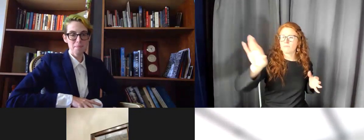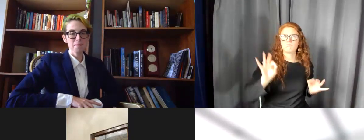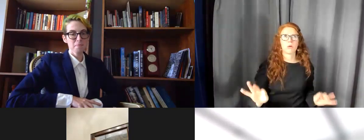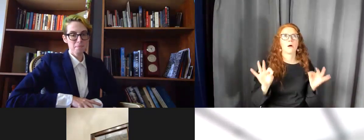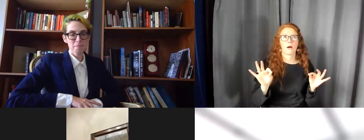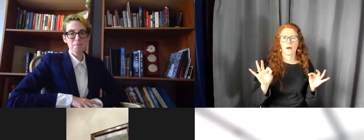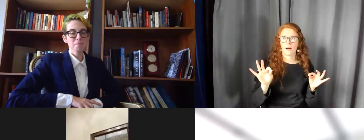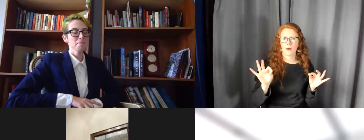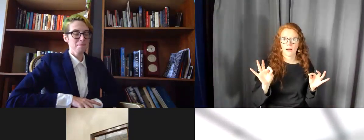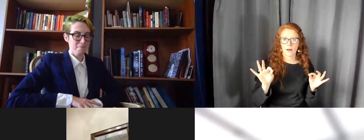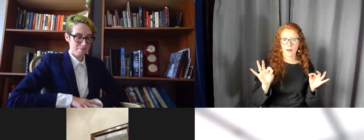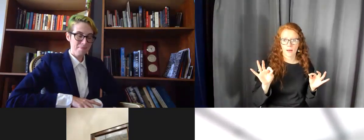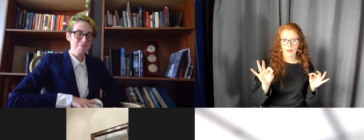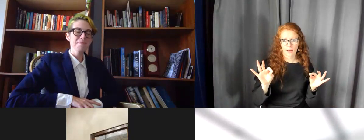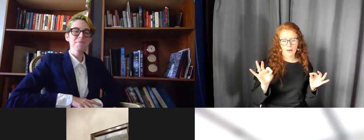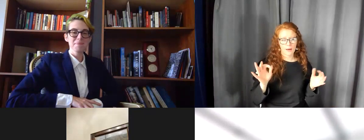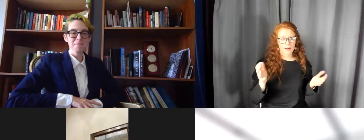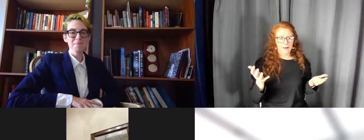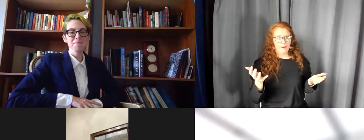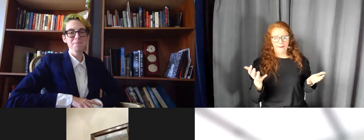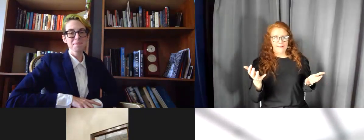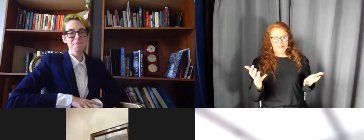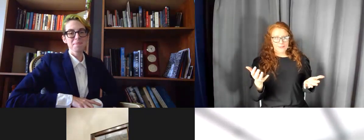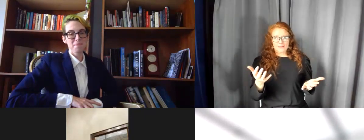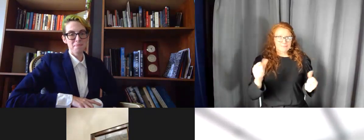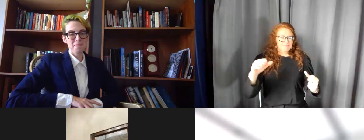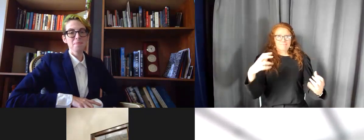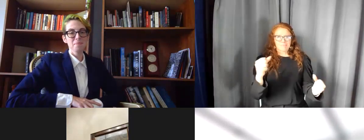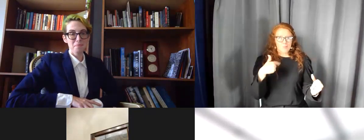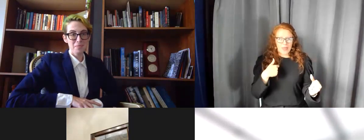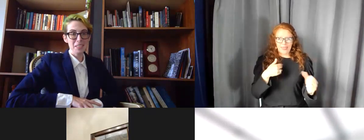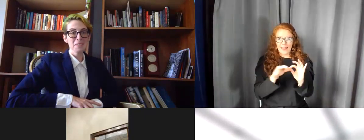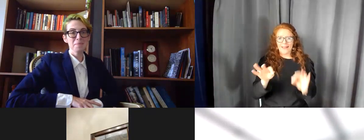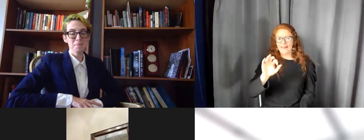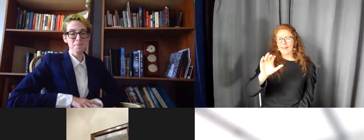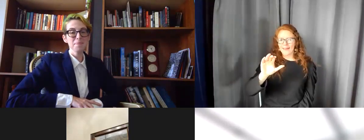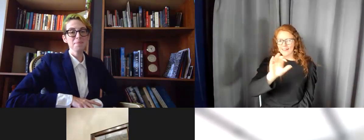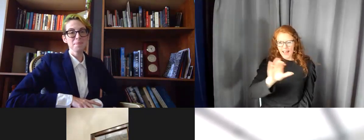Jordan Radford: absolutely. If I, even with captions in in Zoom Meeting something as